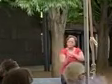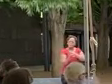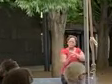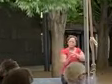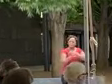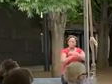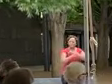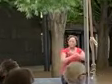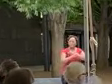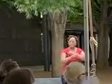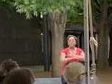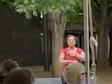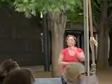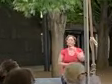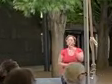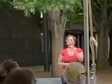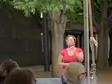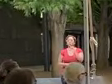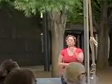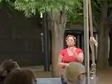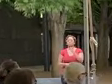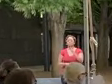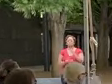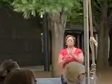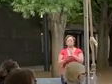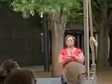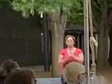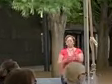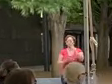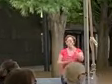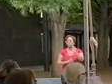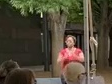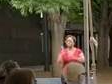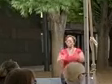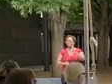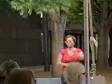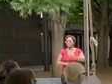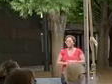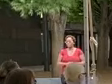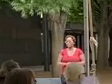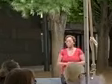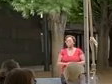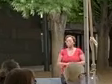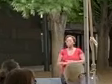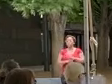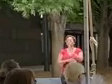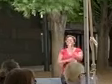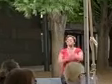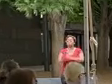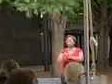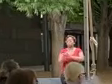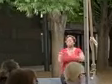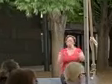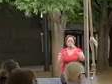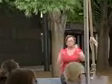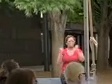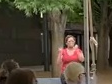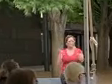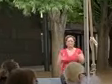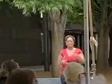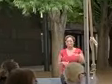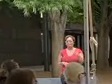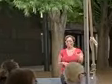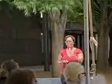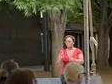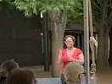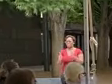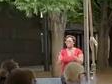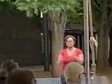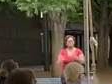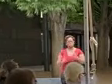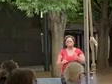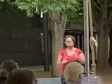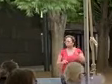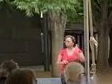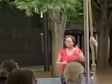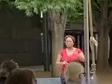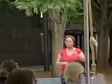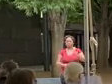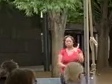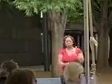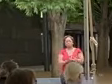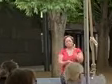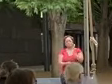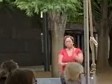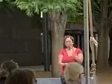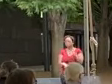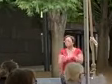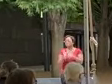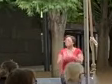on behalf of people with disabilities banning discrimination against millions of people in requiring reasonable accommodations in schools,